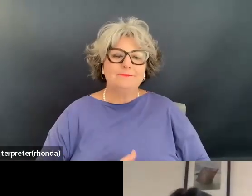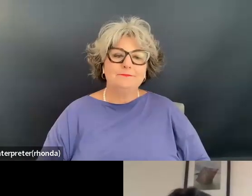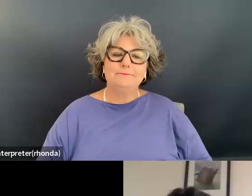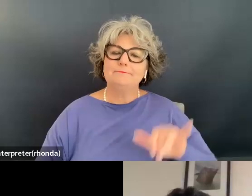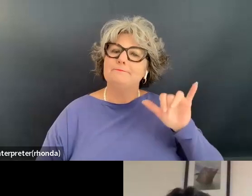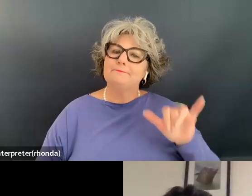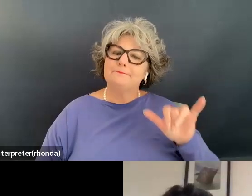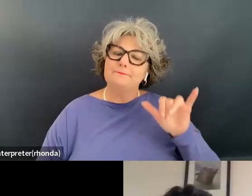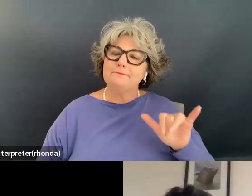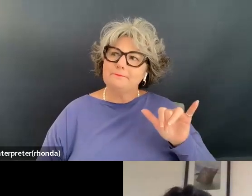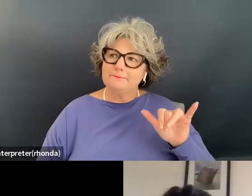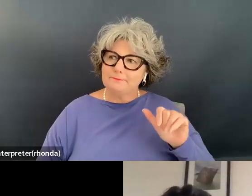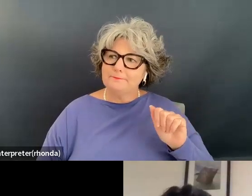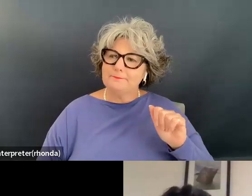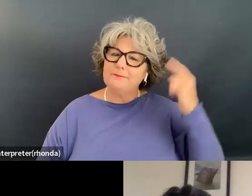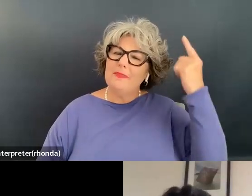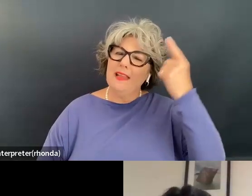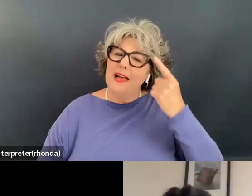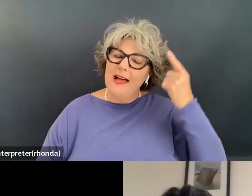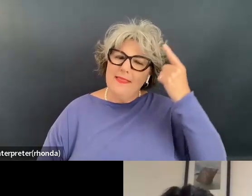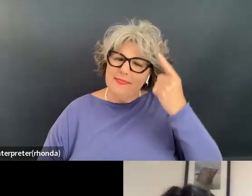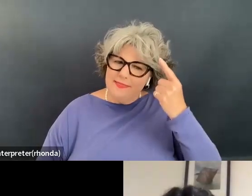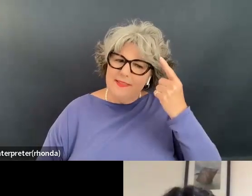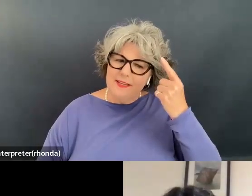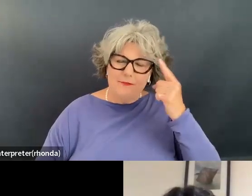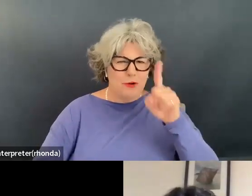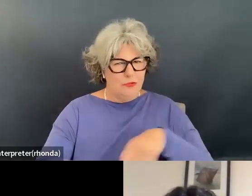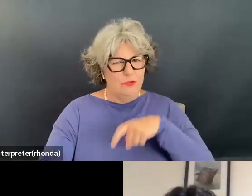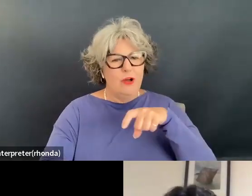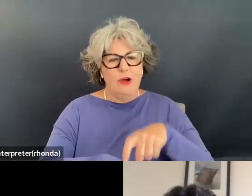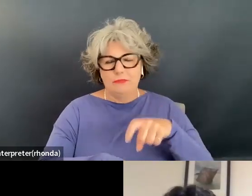I think, for a very long, long time,